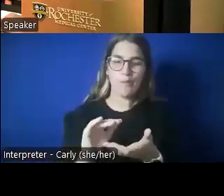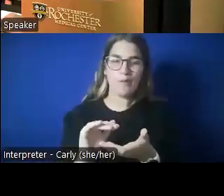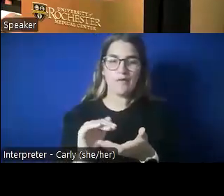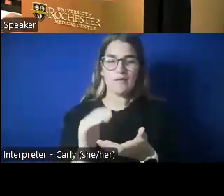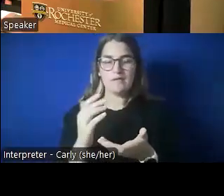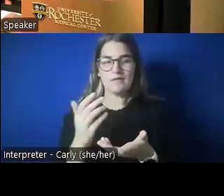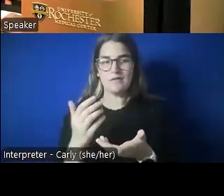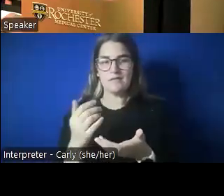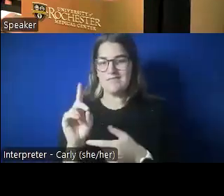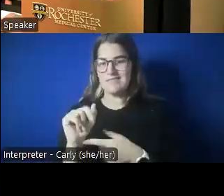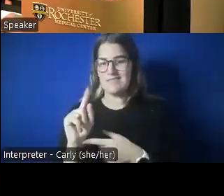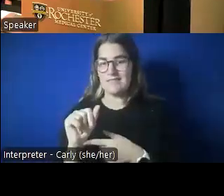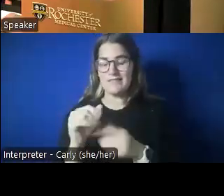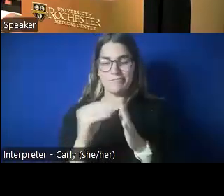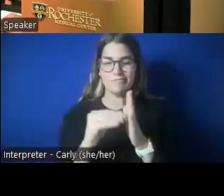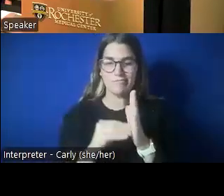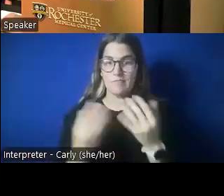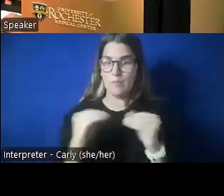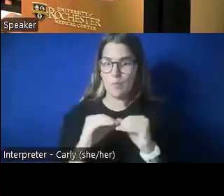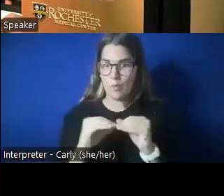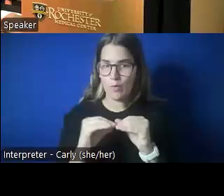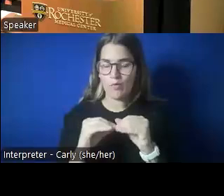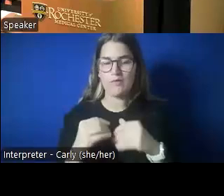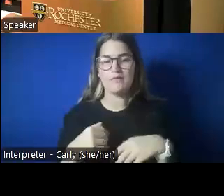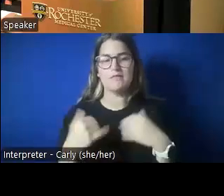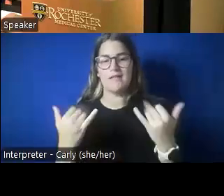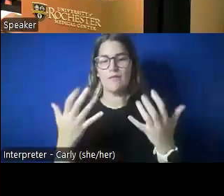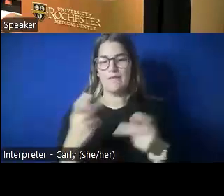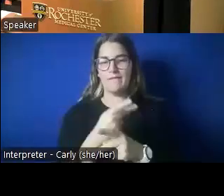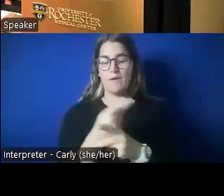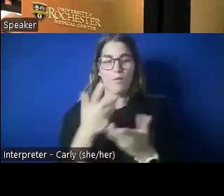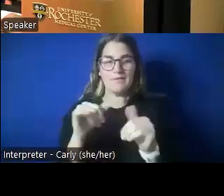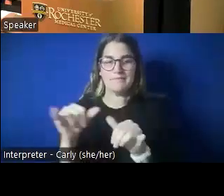out but we're really wanting to work on figuring out what our standardized consistent measurements